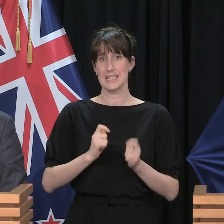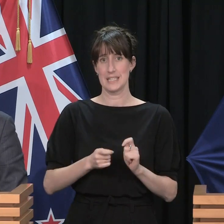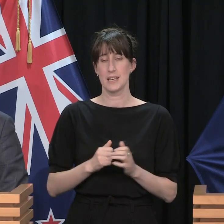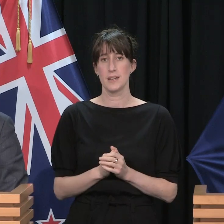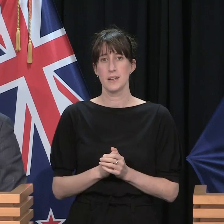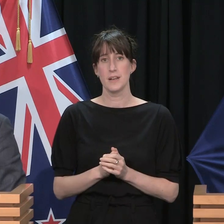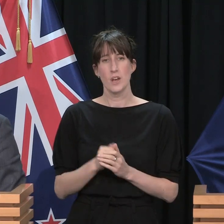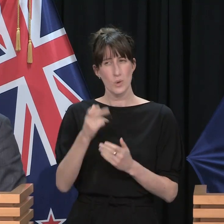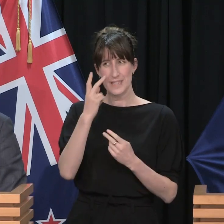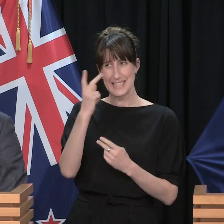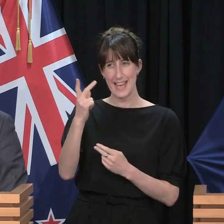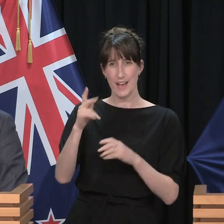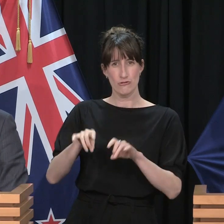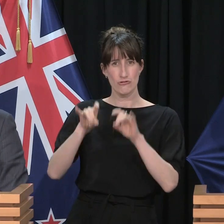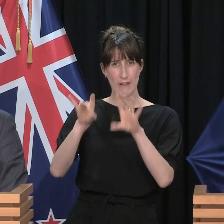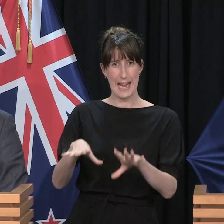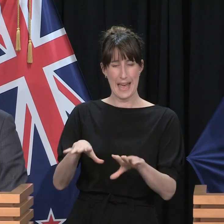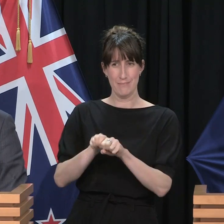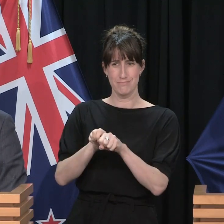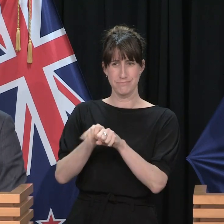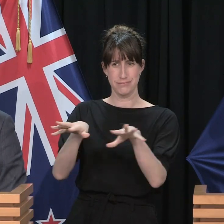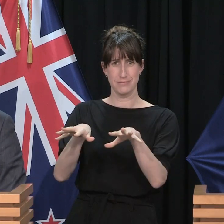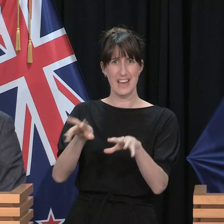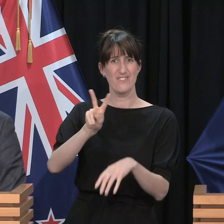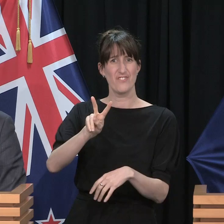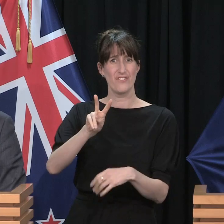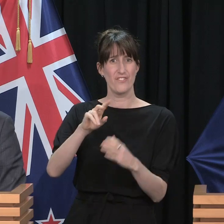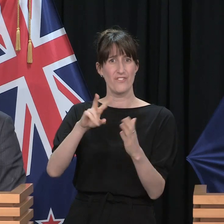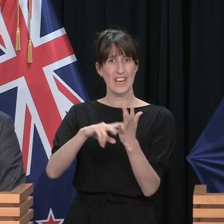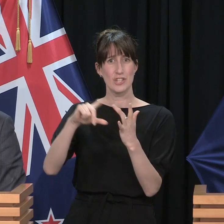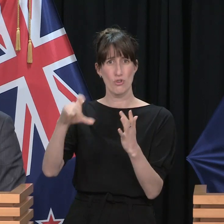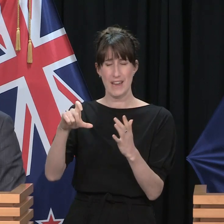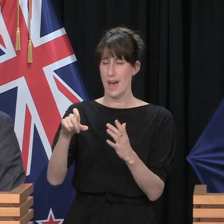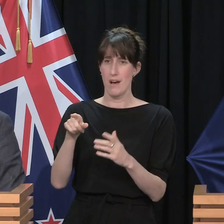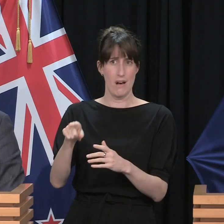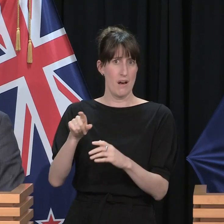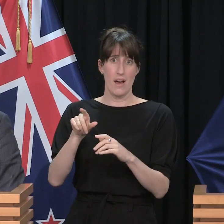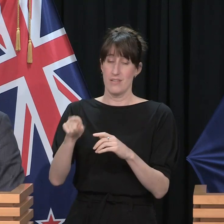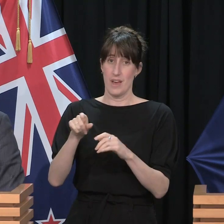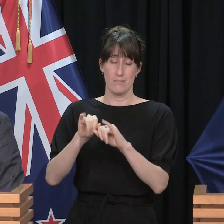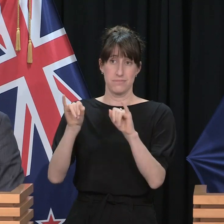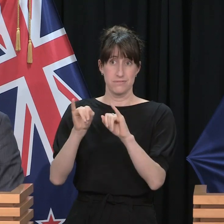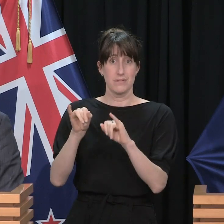those New Zealanders who have done their bit by doing that. But the outbreak in Victoria